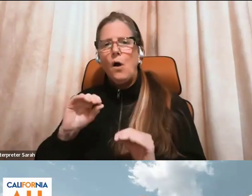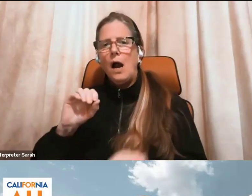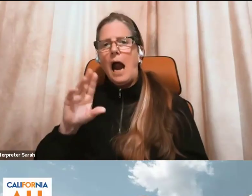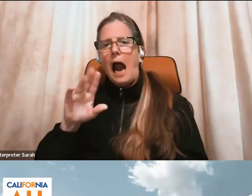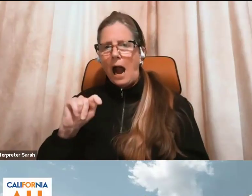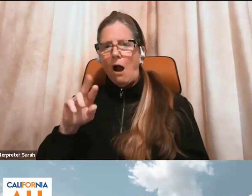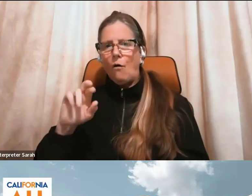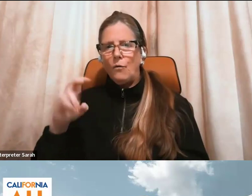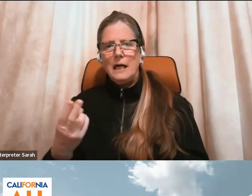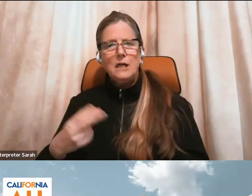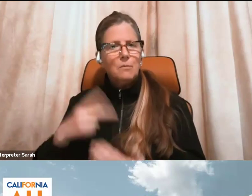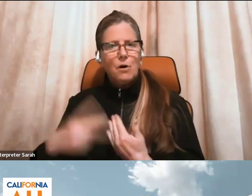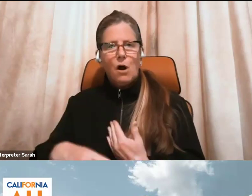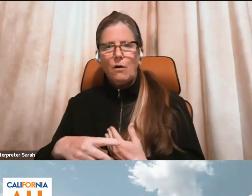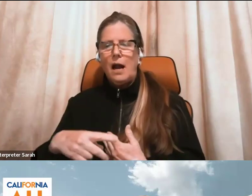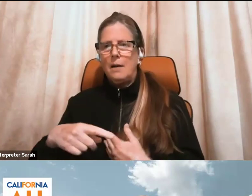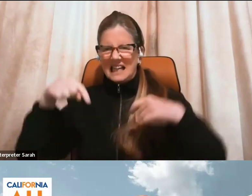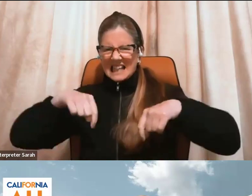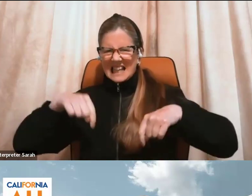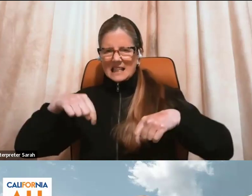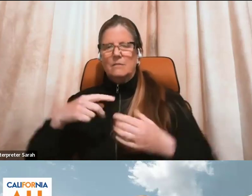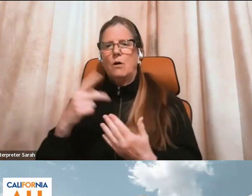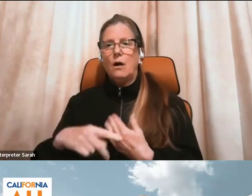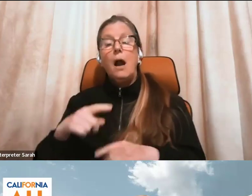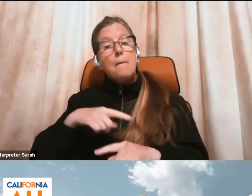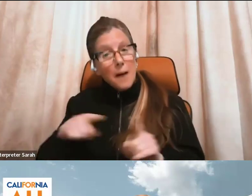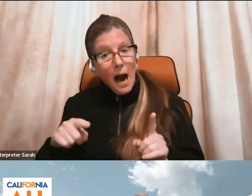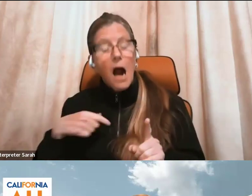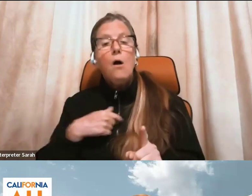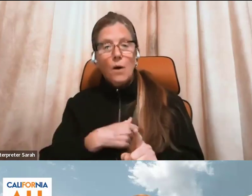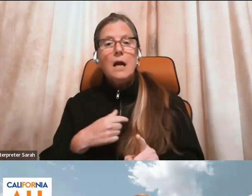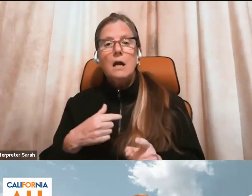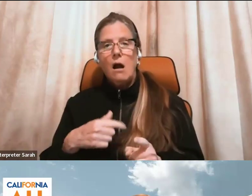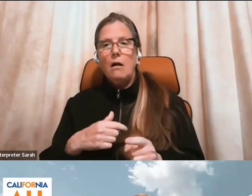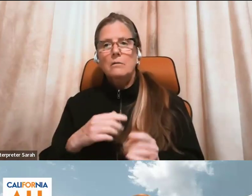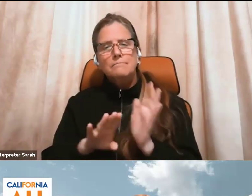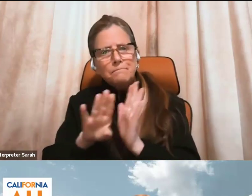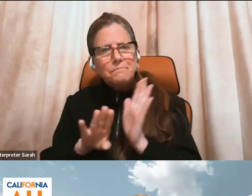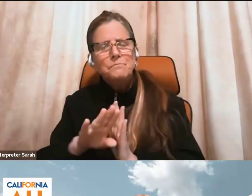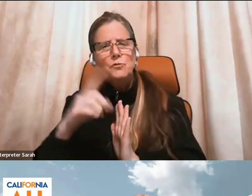the Lifeline Program. However, we're working on a one-pager to provide to